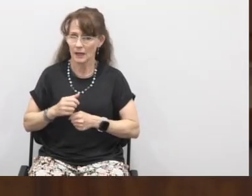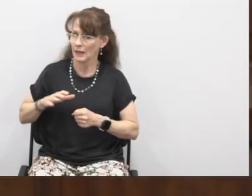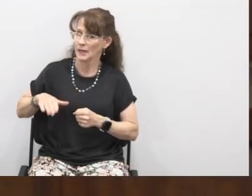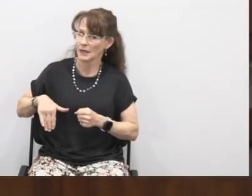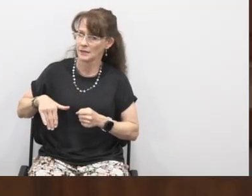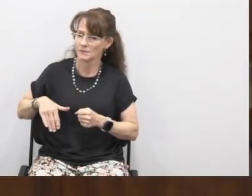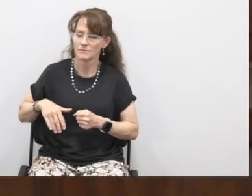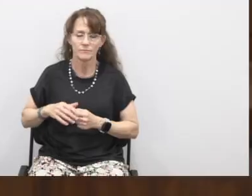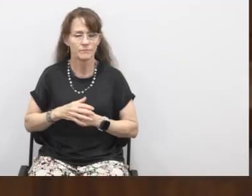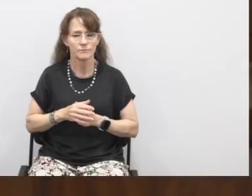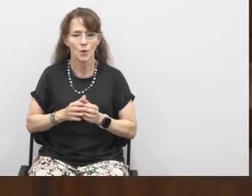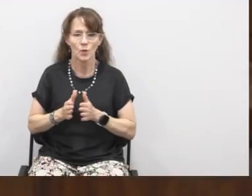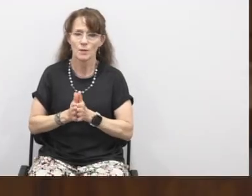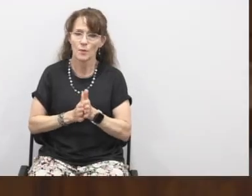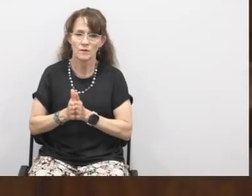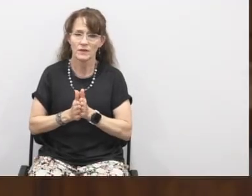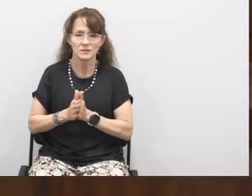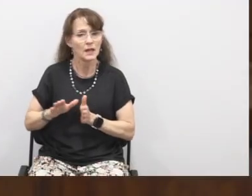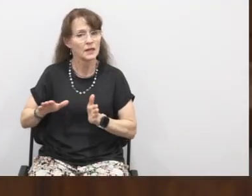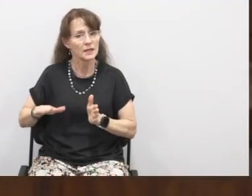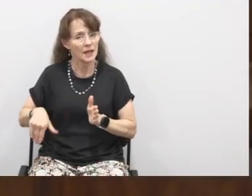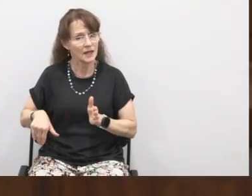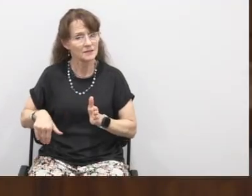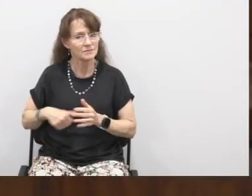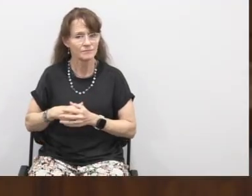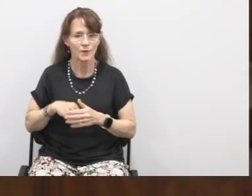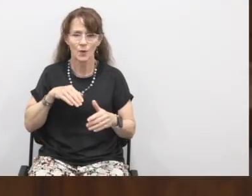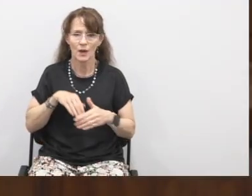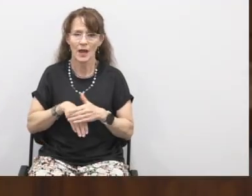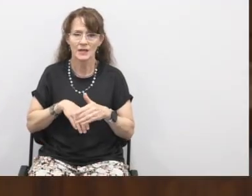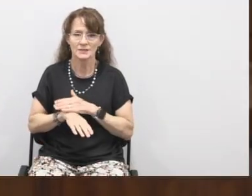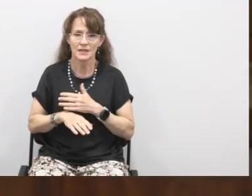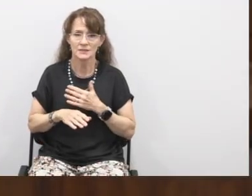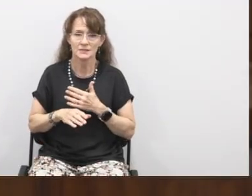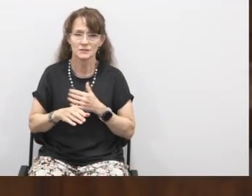or the motivation yet, or access to these opportunities,